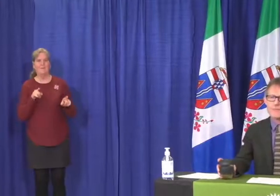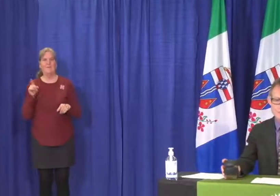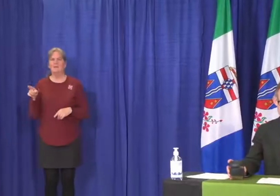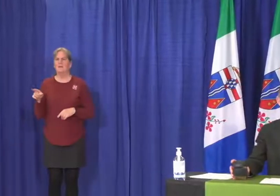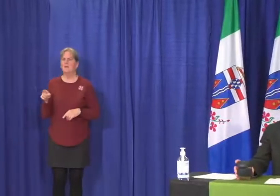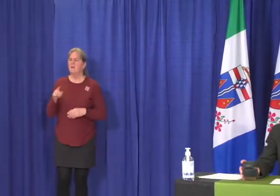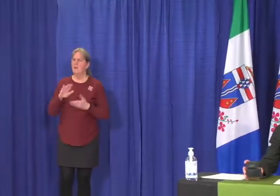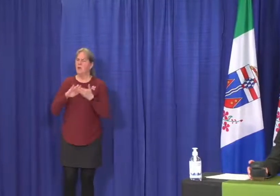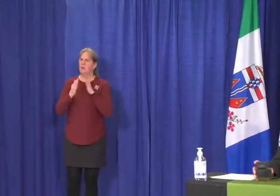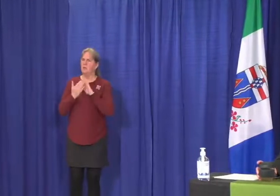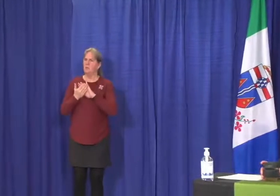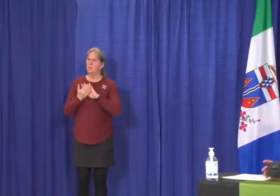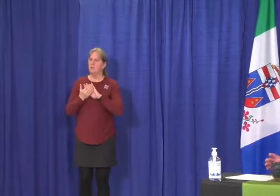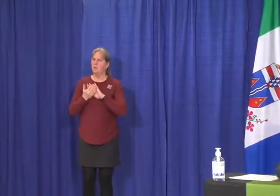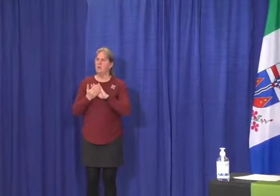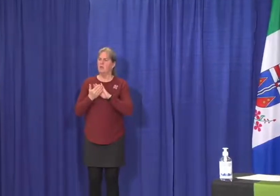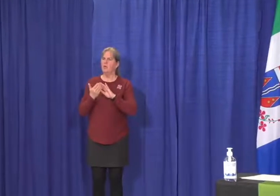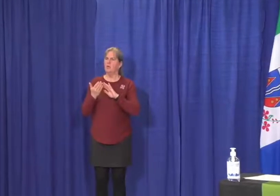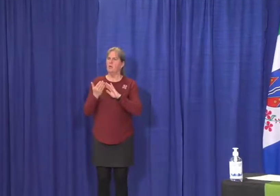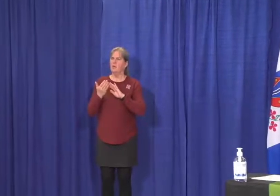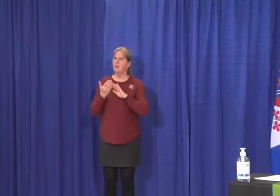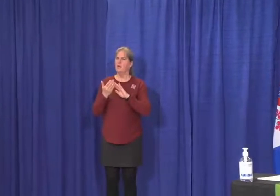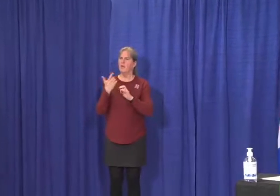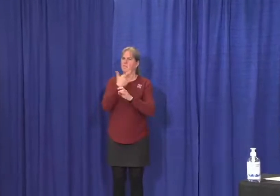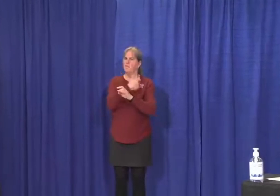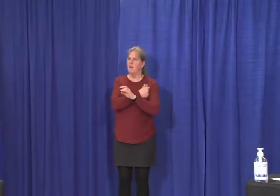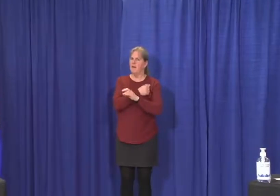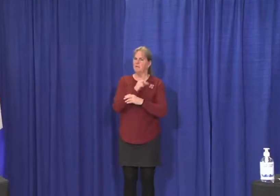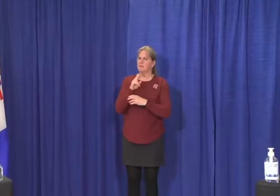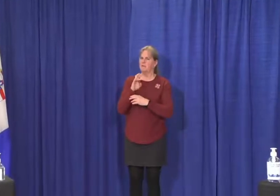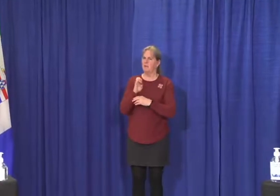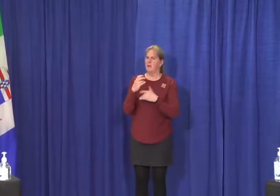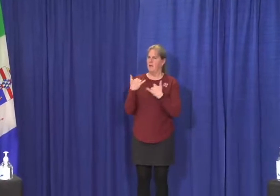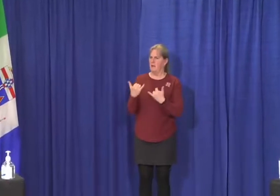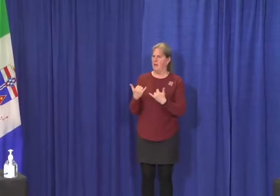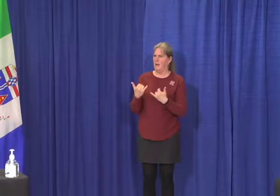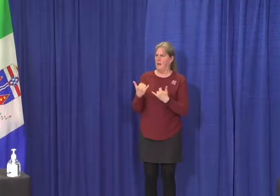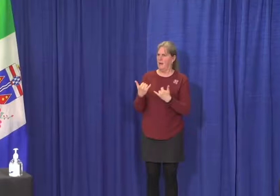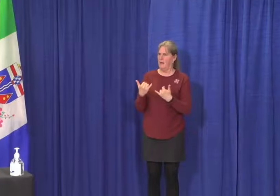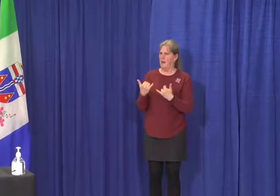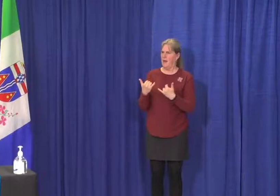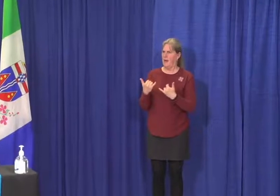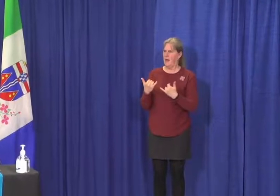Hanley can jump in. Why is the community vaccination